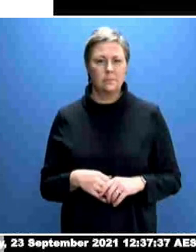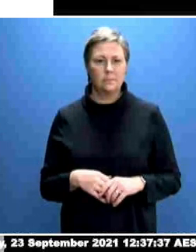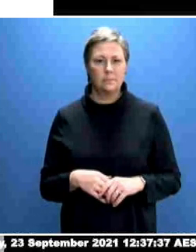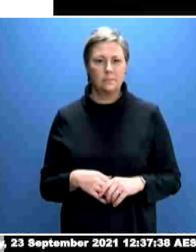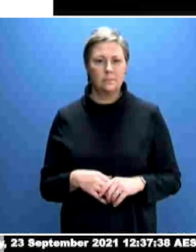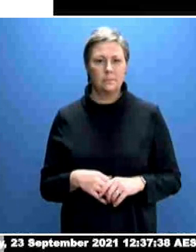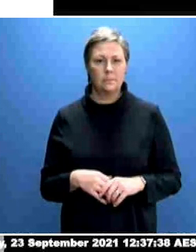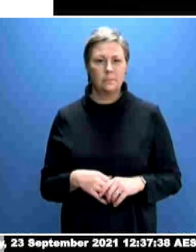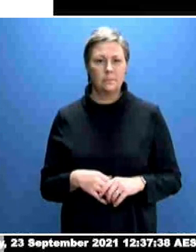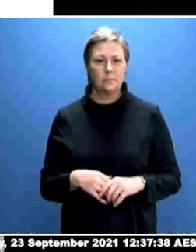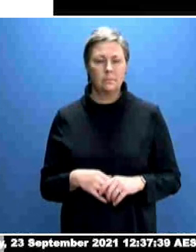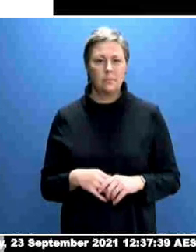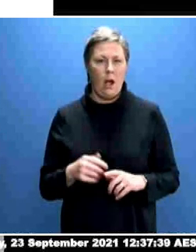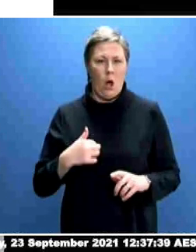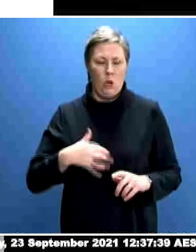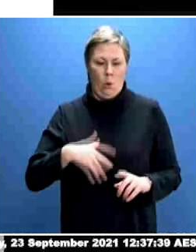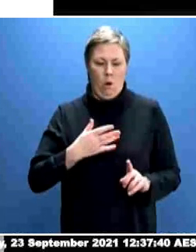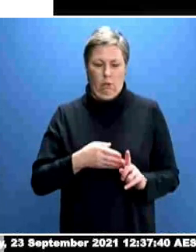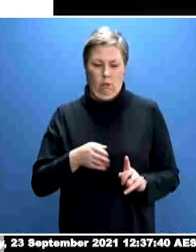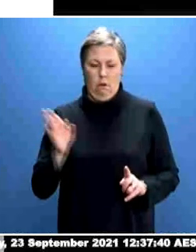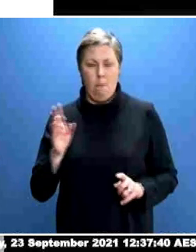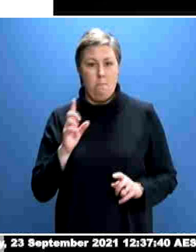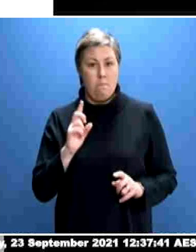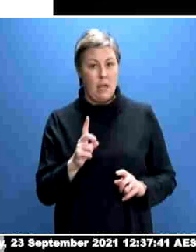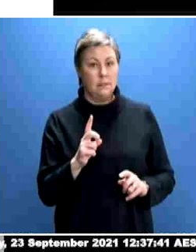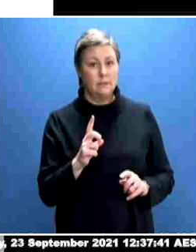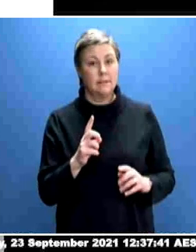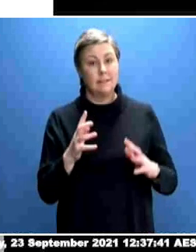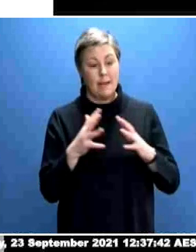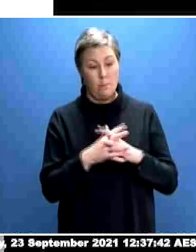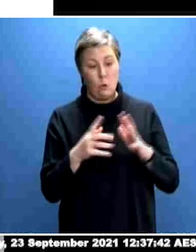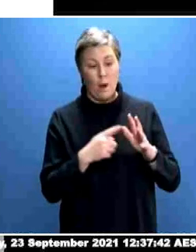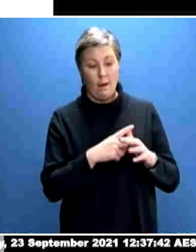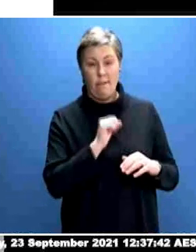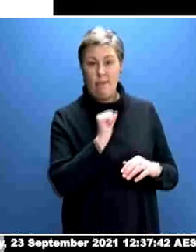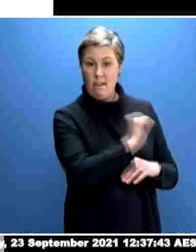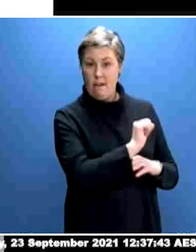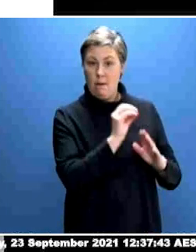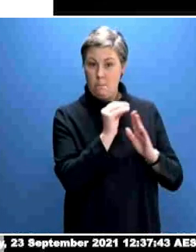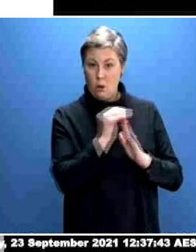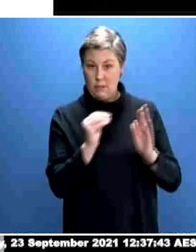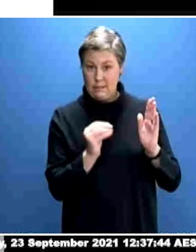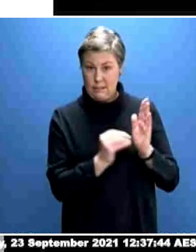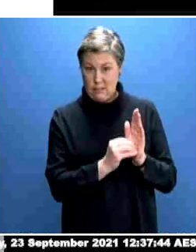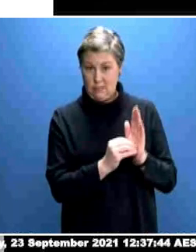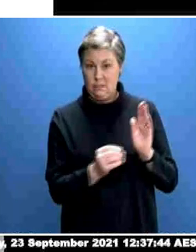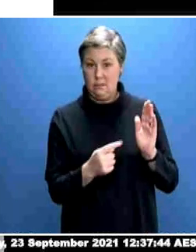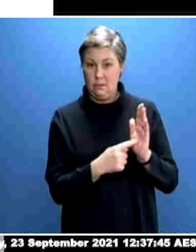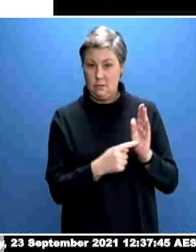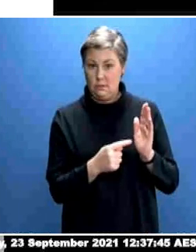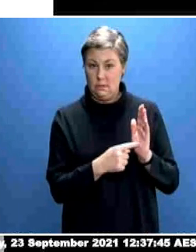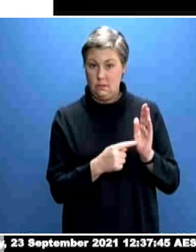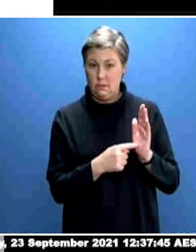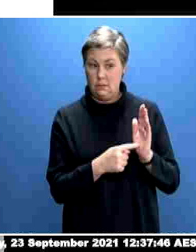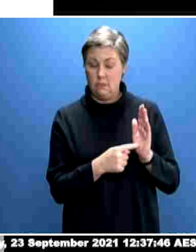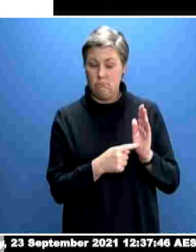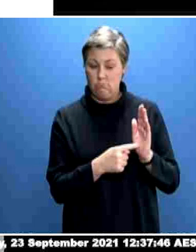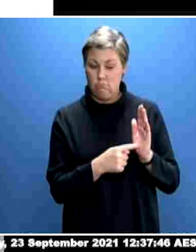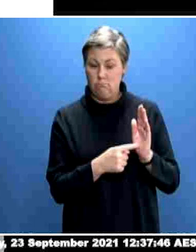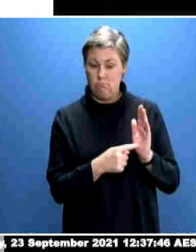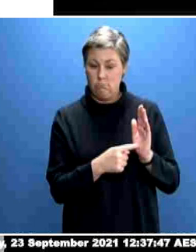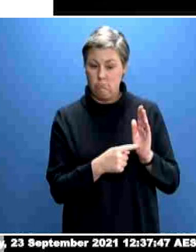steering off the track too much, yes, on paper the WA policy seems a lot more